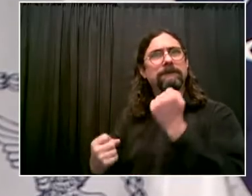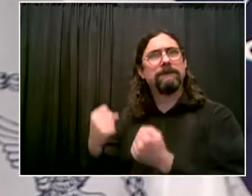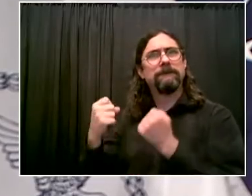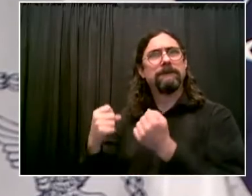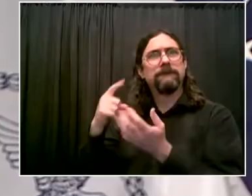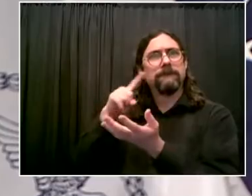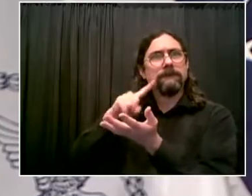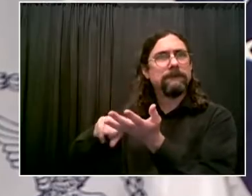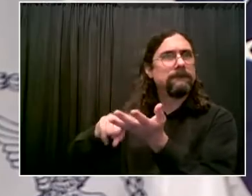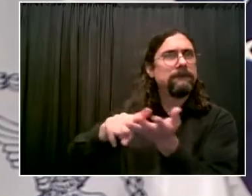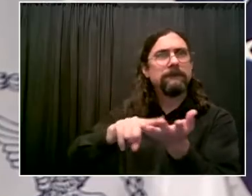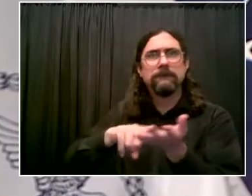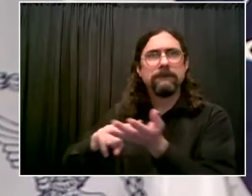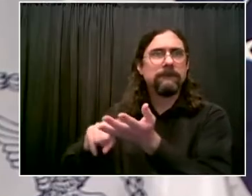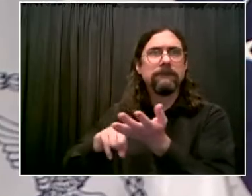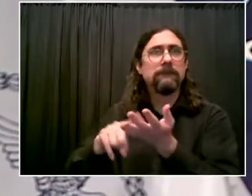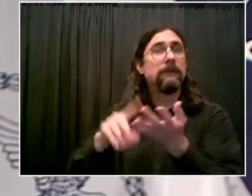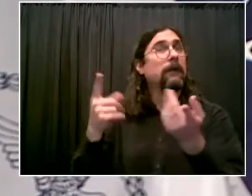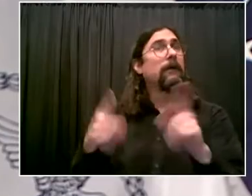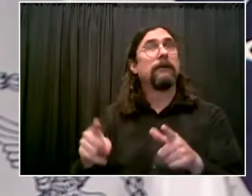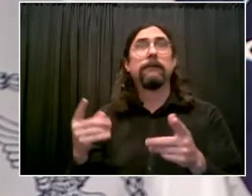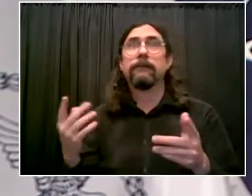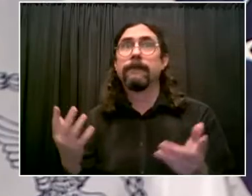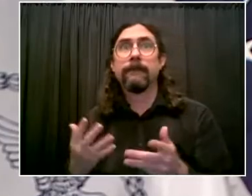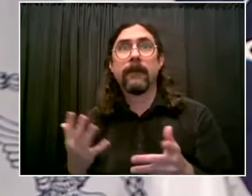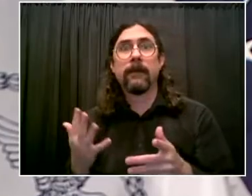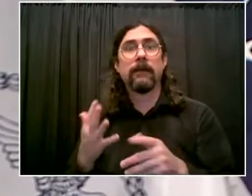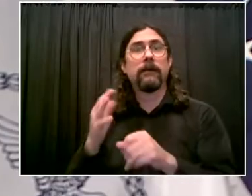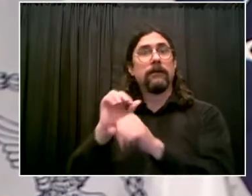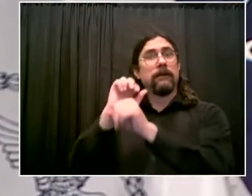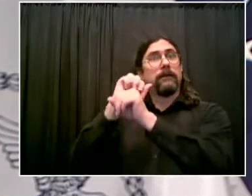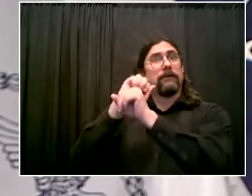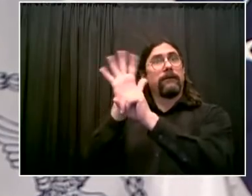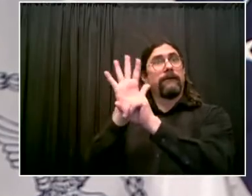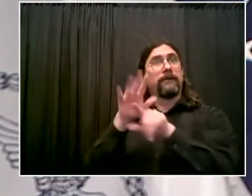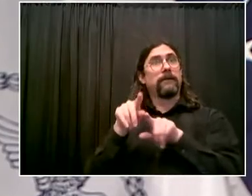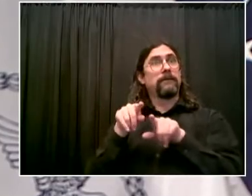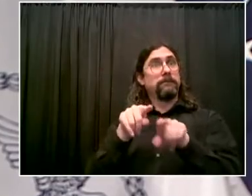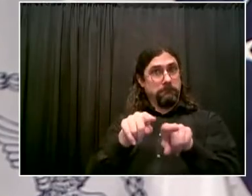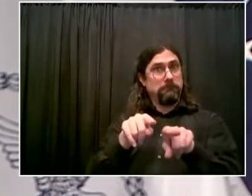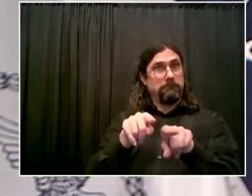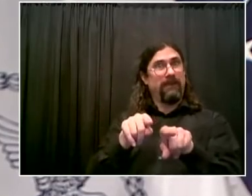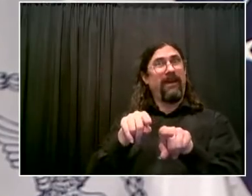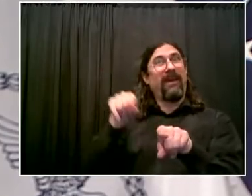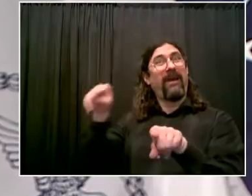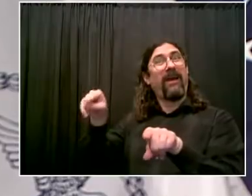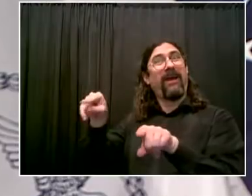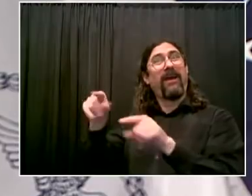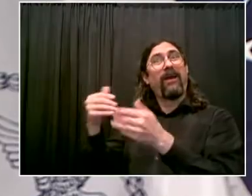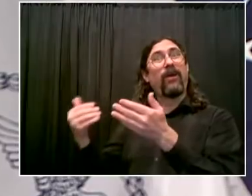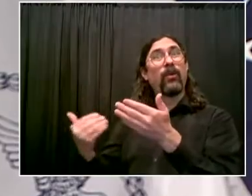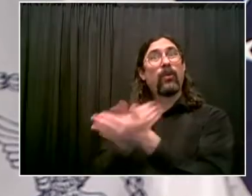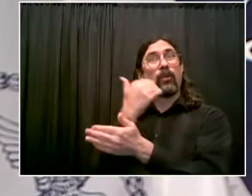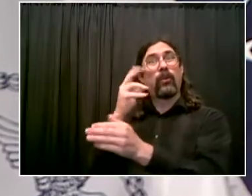DEPARTMENT AND MOTOR VEHICLE AND DETERMINE NEW CAR REGISTRATIONS IN NEW YORK CITY WERUE P NEARLY 4% DURING THE PANDEMIC, AS YOU KNOW, THAT PUTS